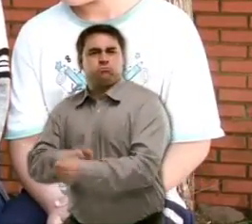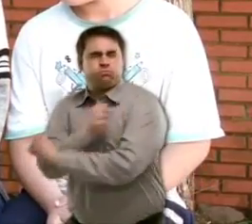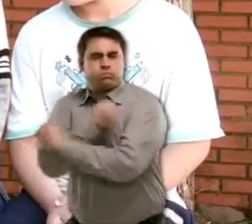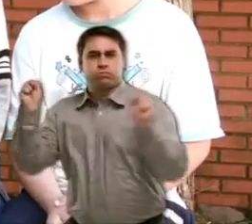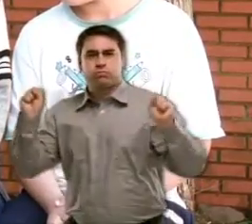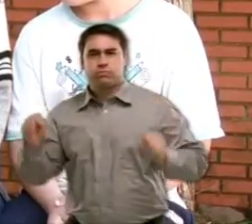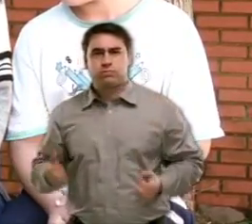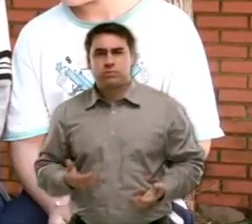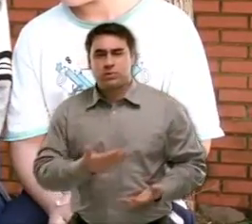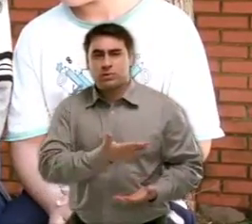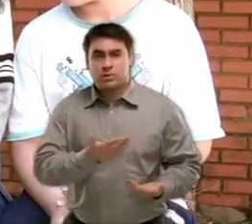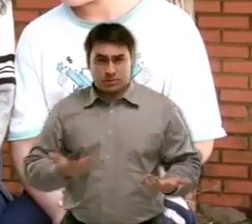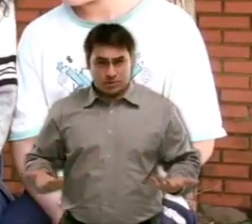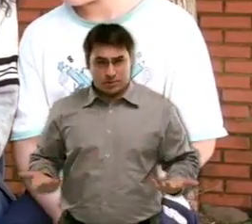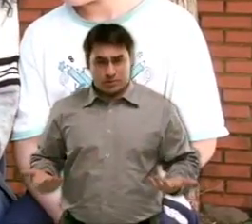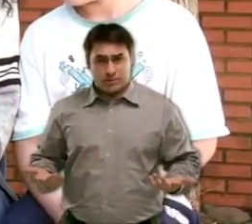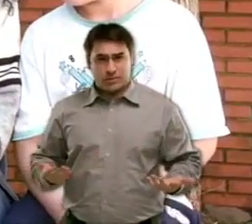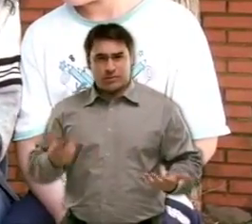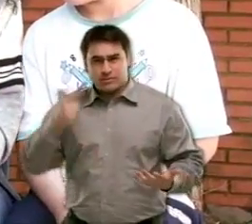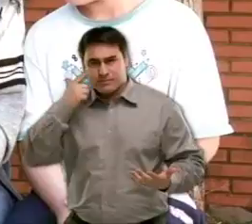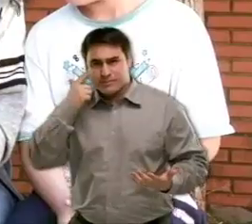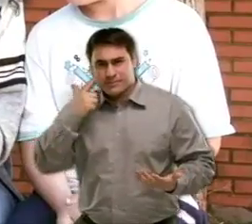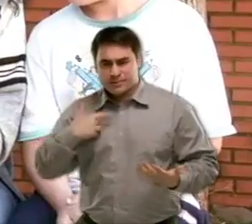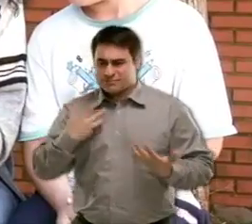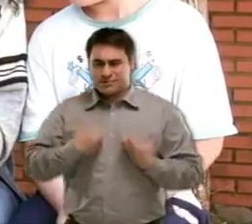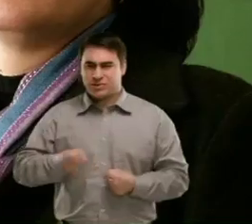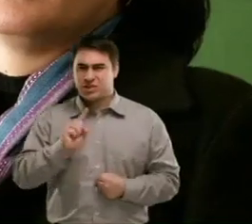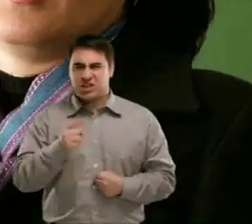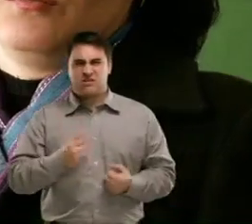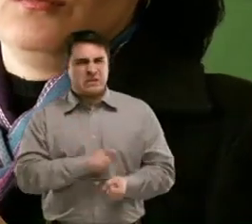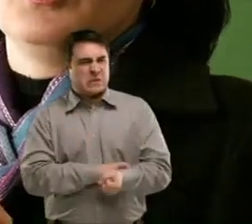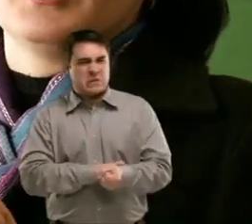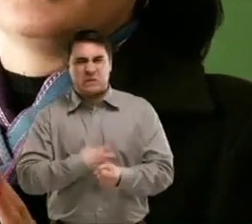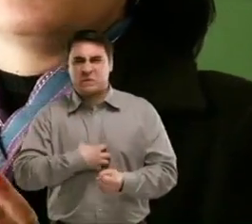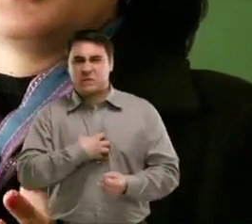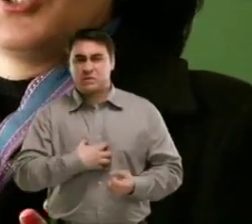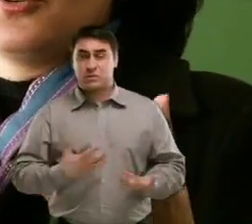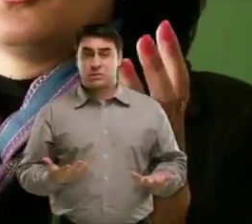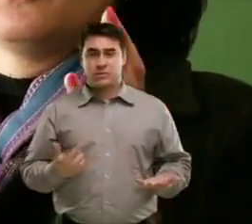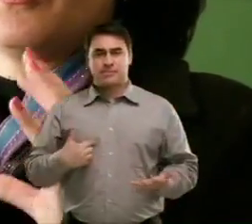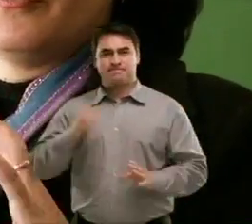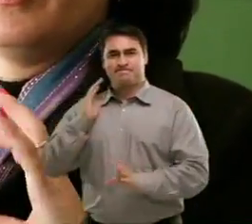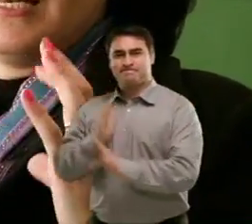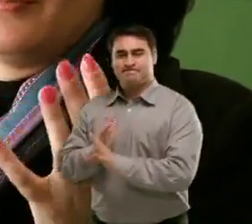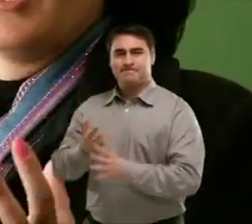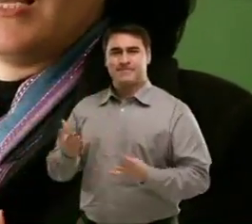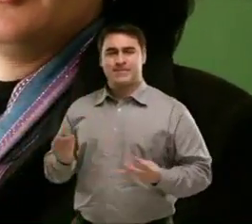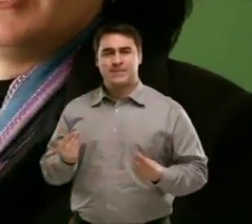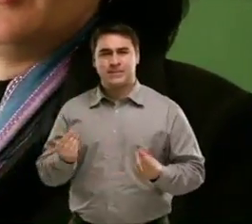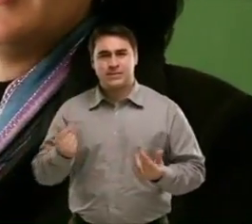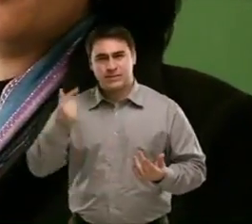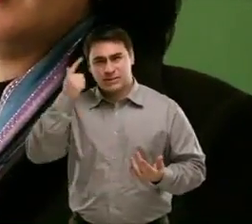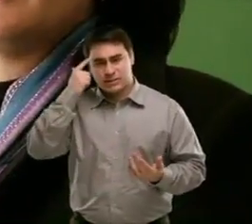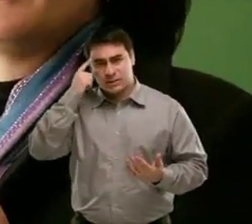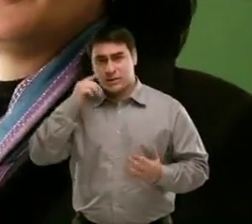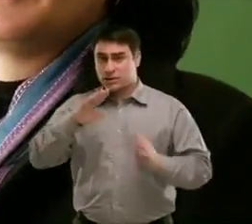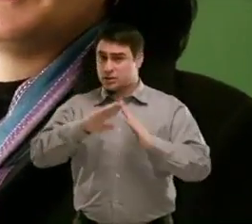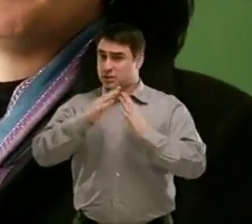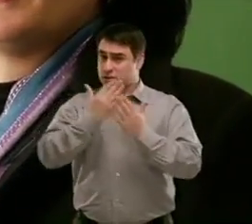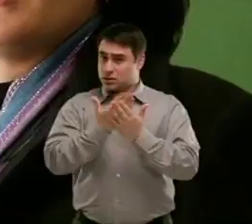he couldn't take much. The diagnostic assessment I got was from within the school. It said the student never actually sat. But is this a problem?